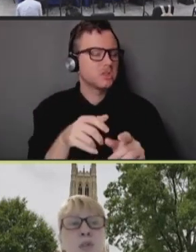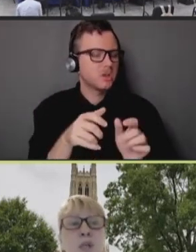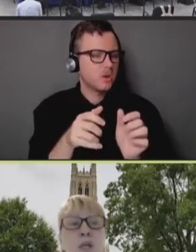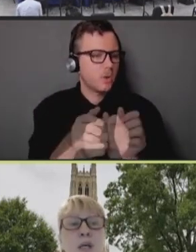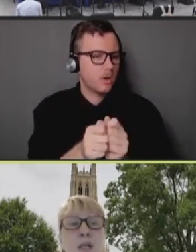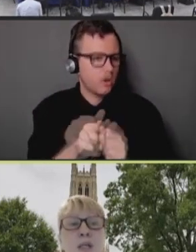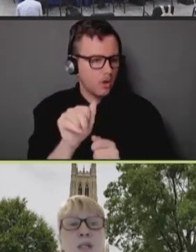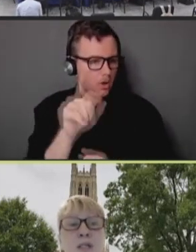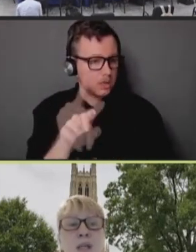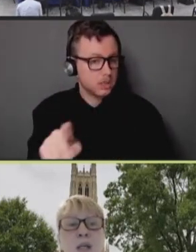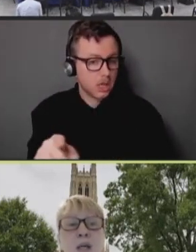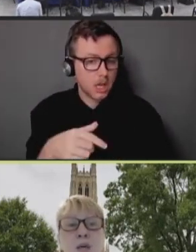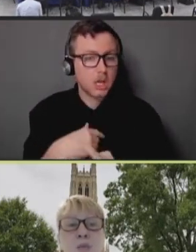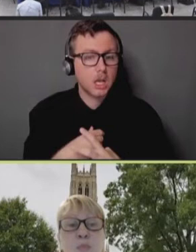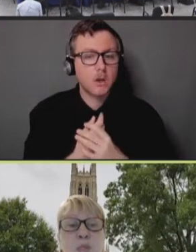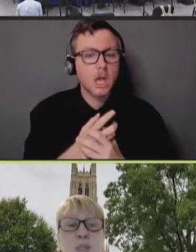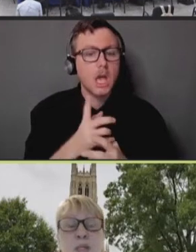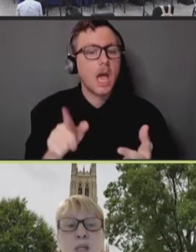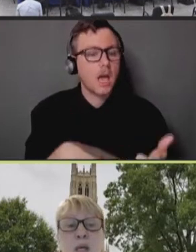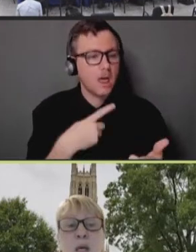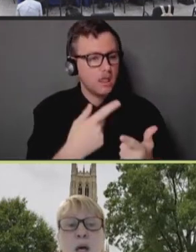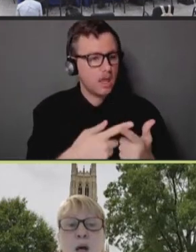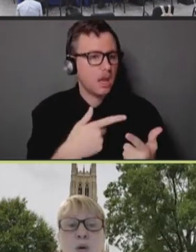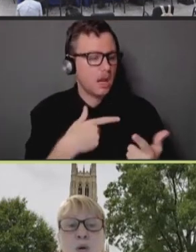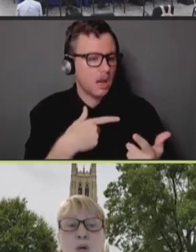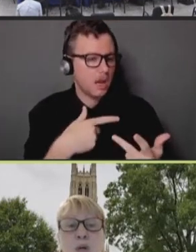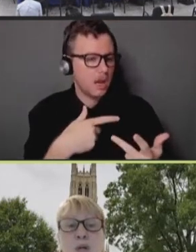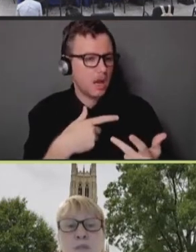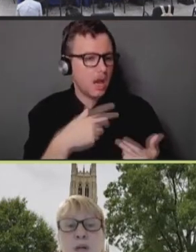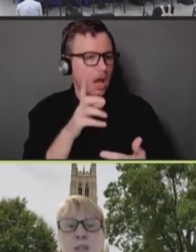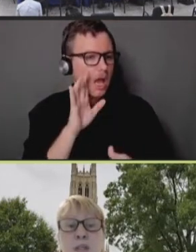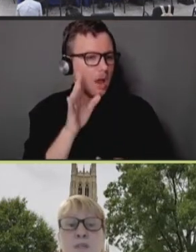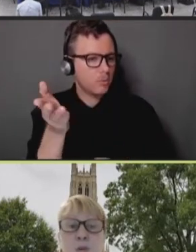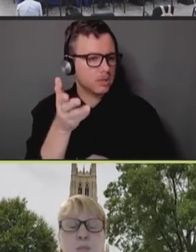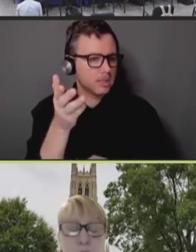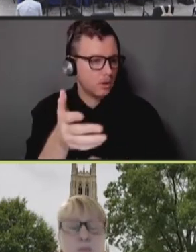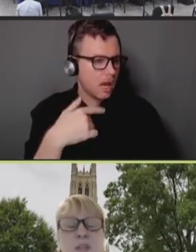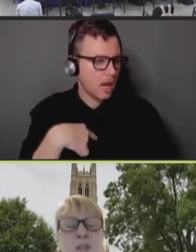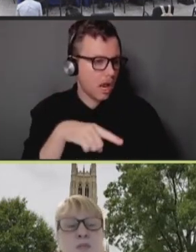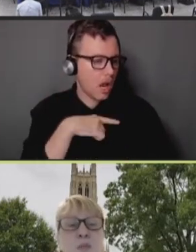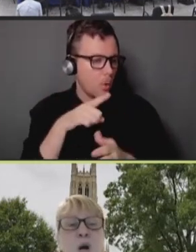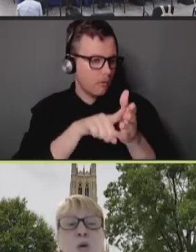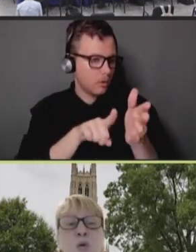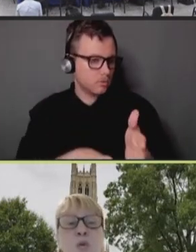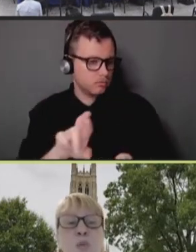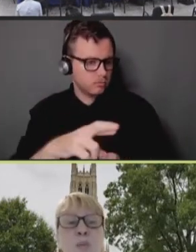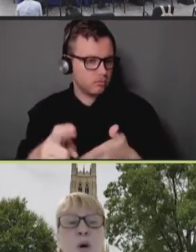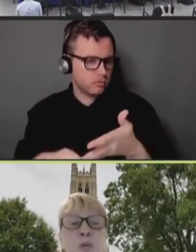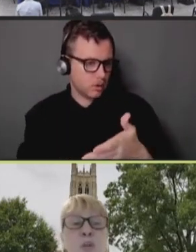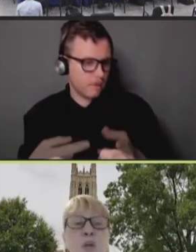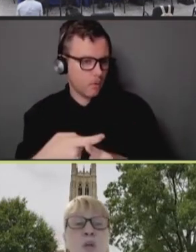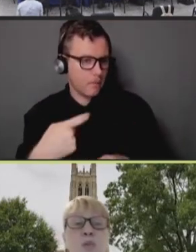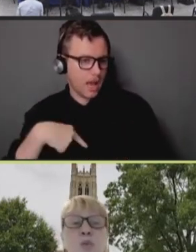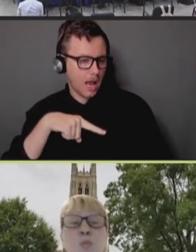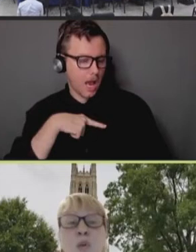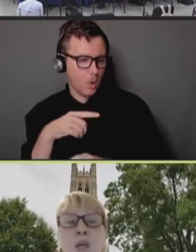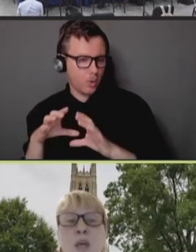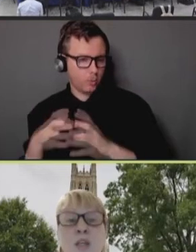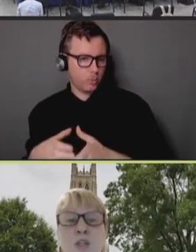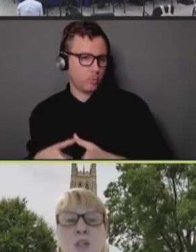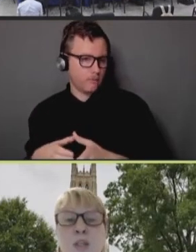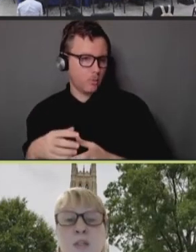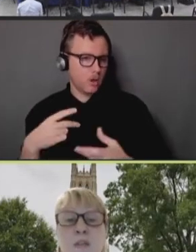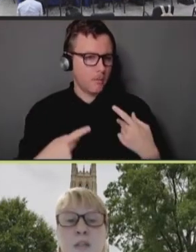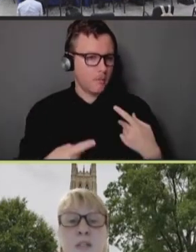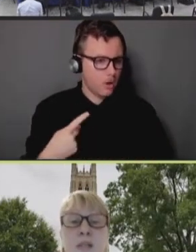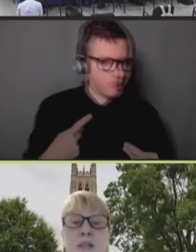And then I will present our findings from our group about pneumonia and shingles vaccines